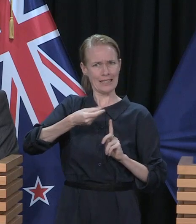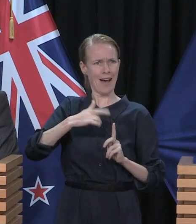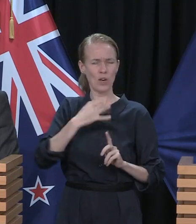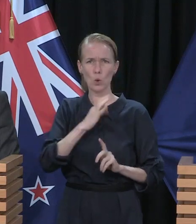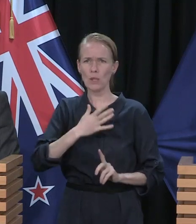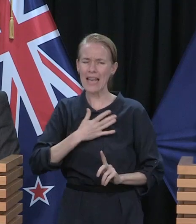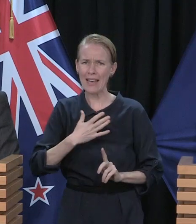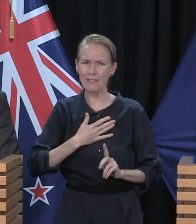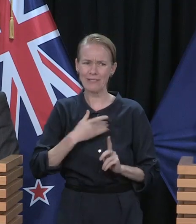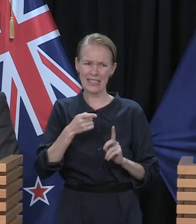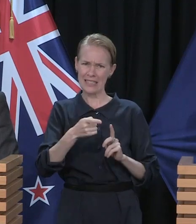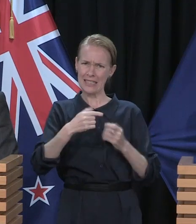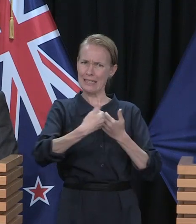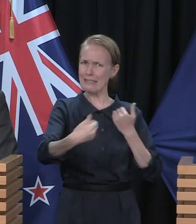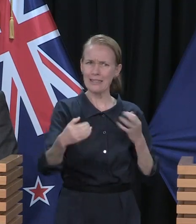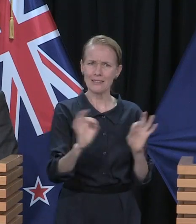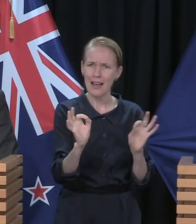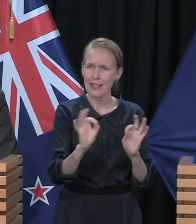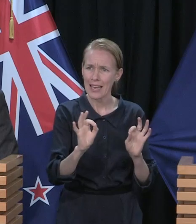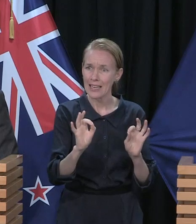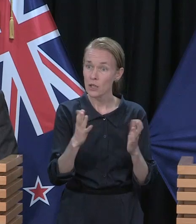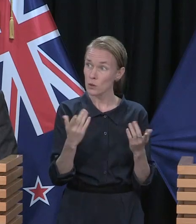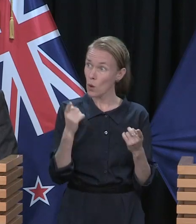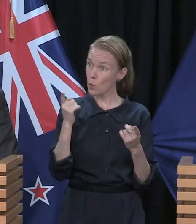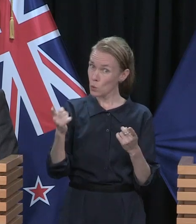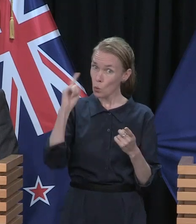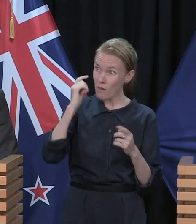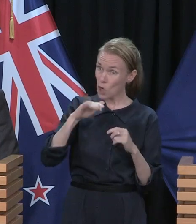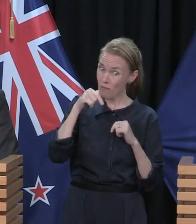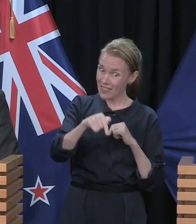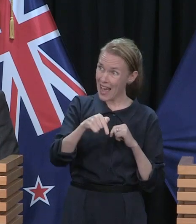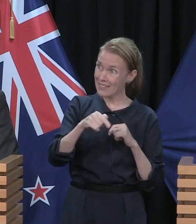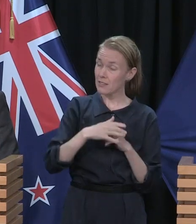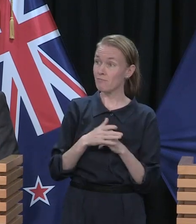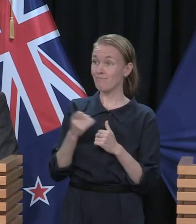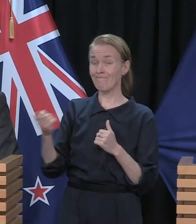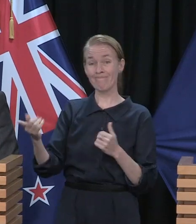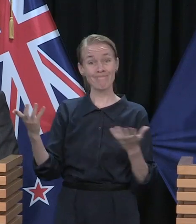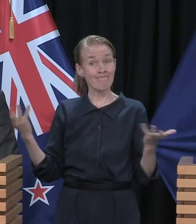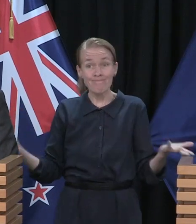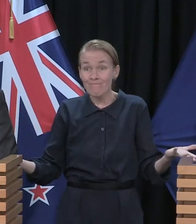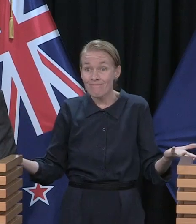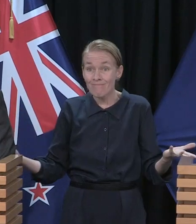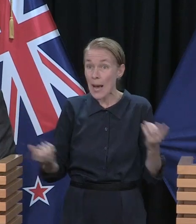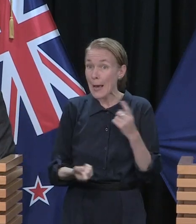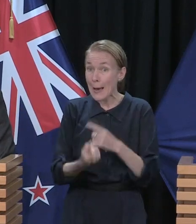contact point where these people... Contracted the virus and spread overseas. (SPEAKS INDISTINCTLY) aware of...